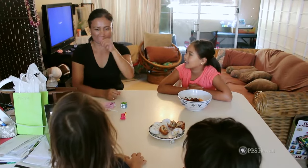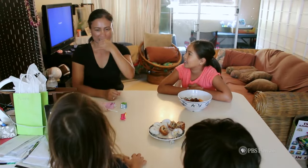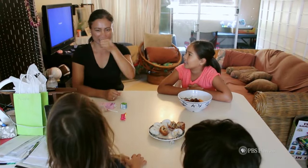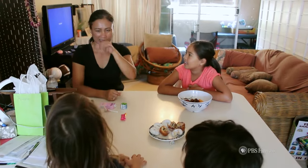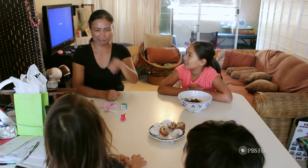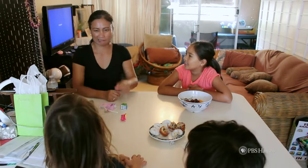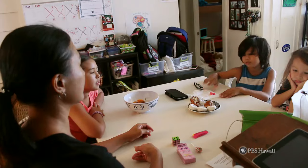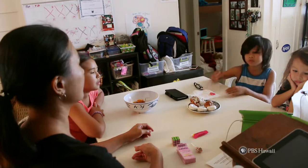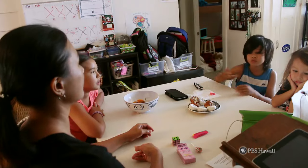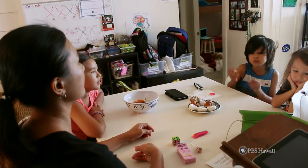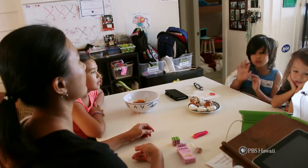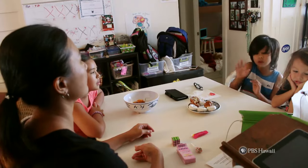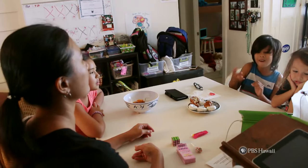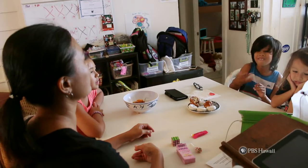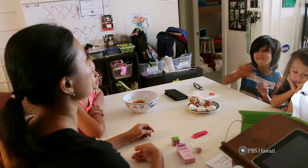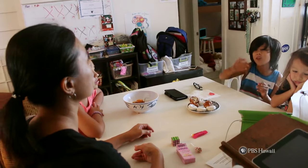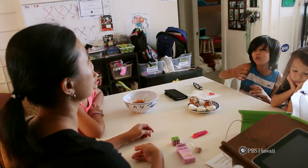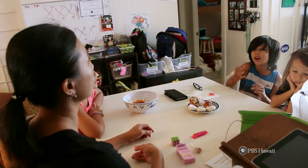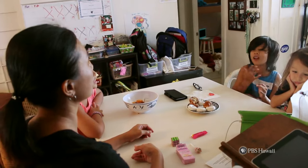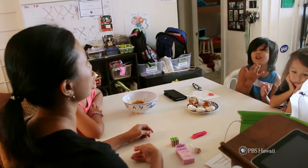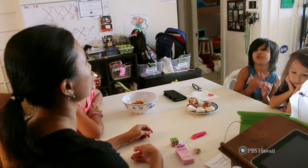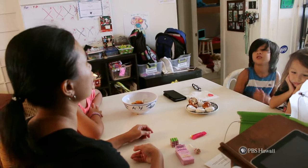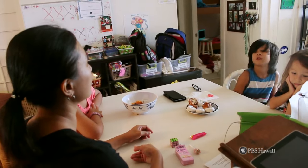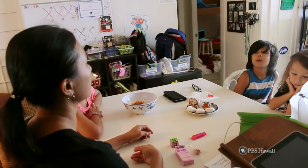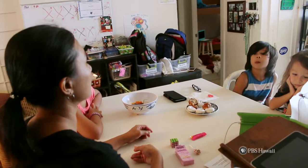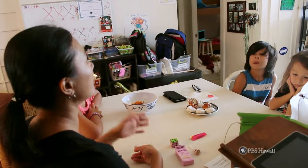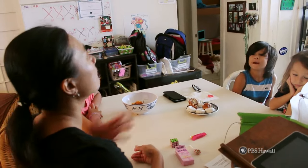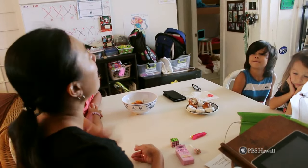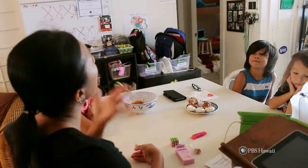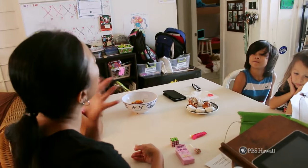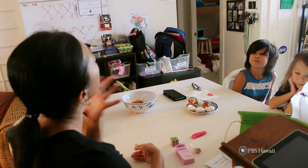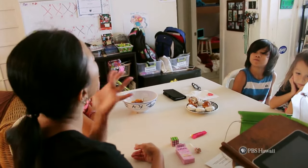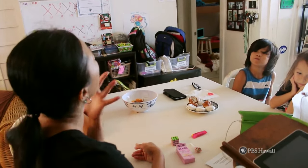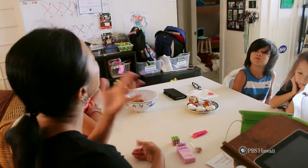sign language, because they can communicate with me.